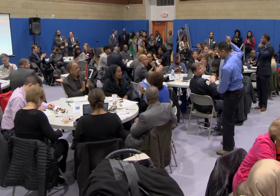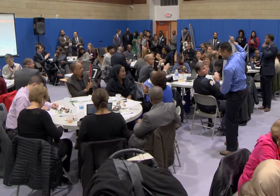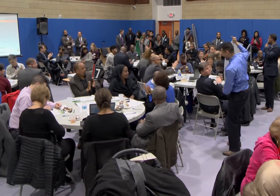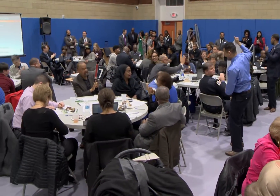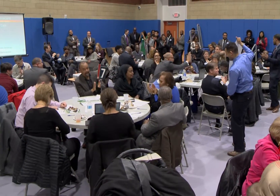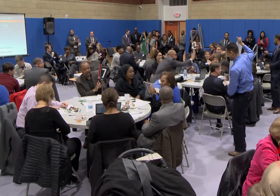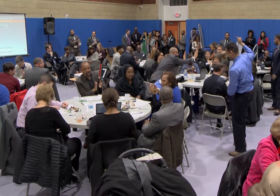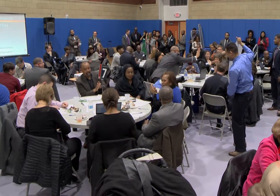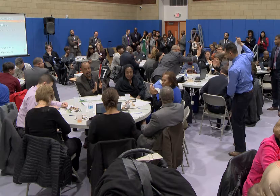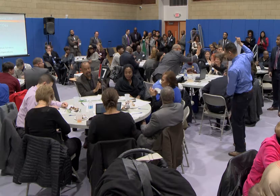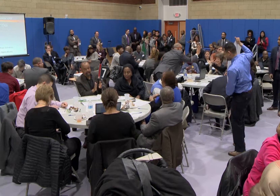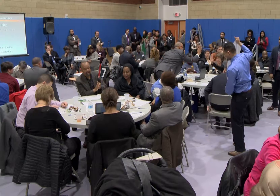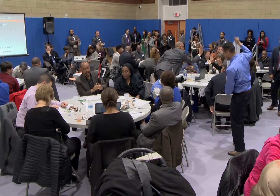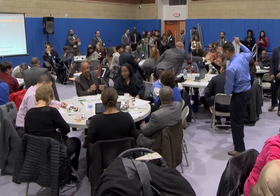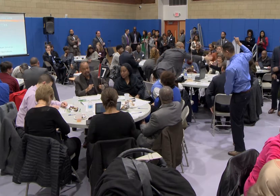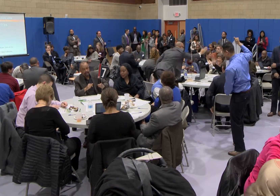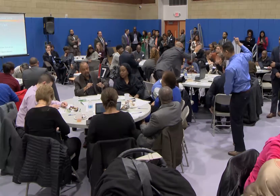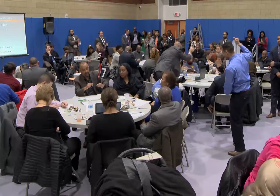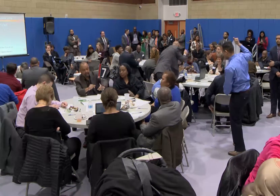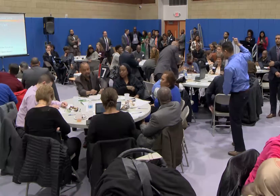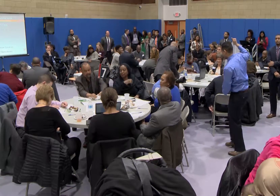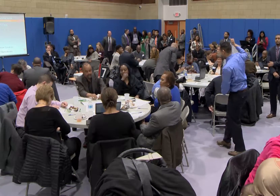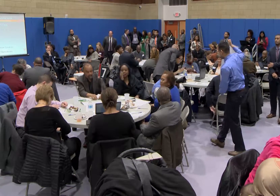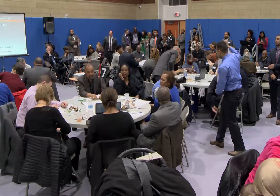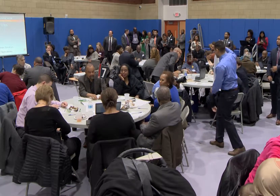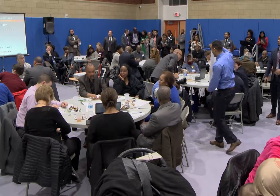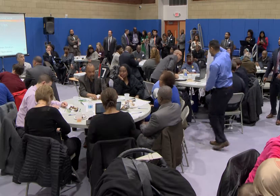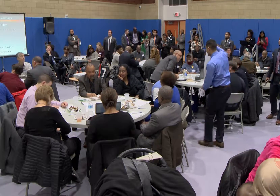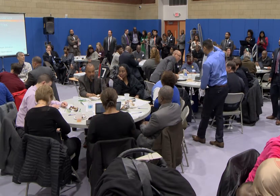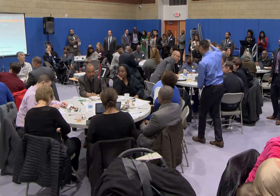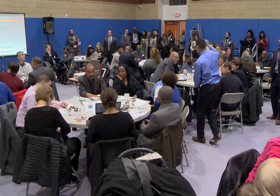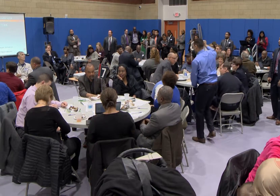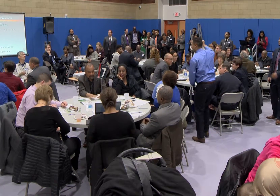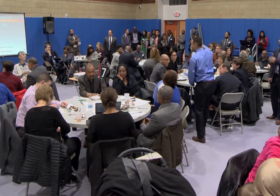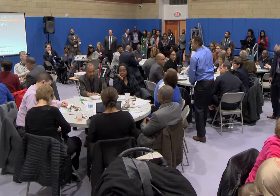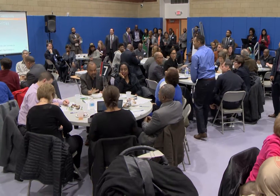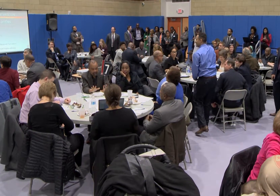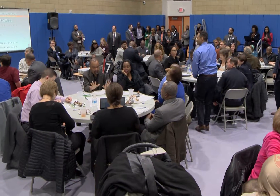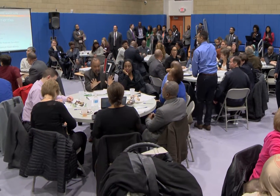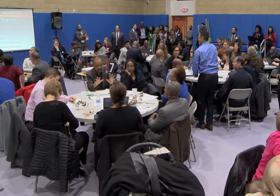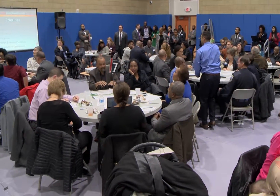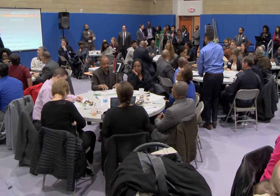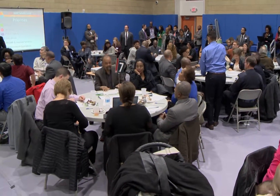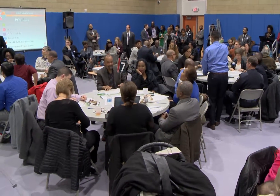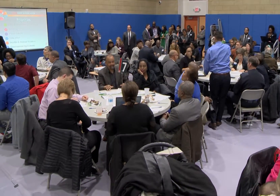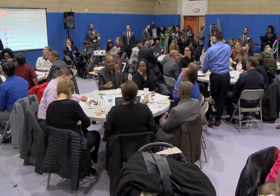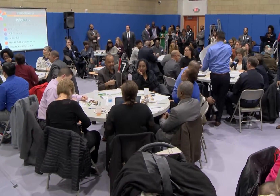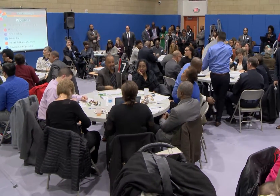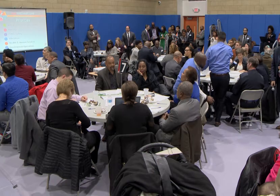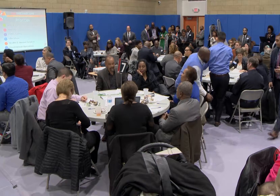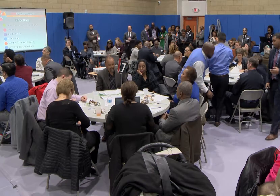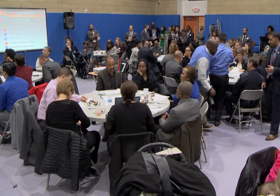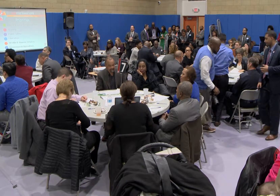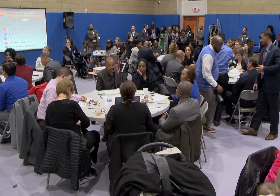GREAT. MAYOR, I THINK TABLE 6 DID A GREAT JOB. AND ONE OTHER TABLE THAT I --